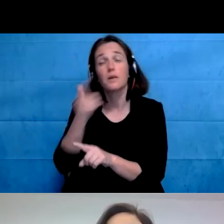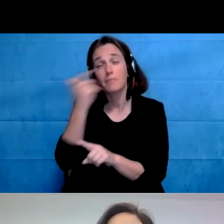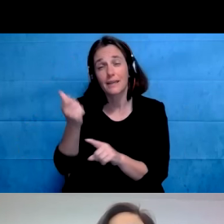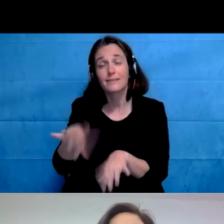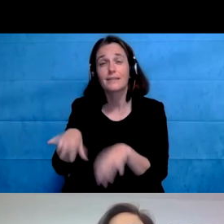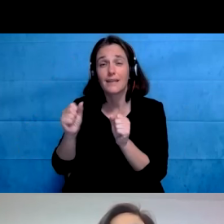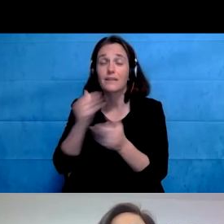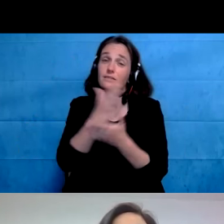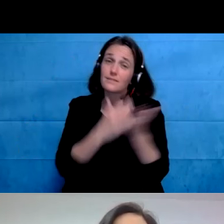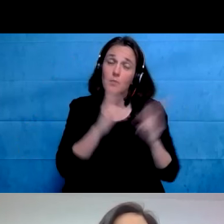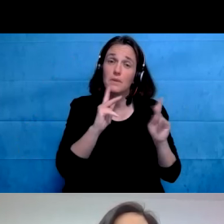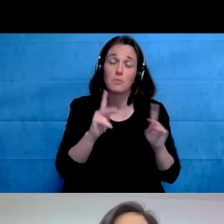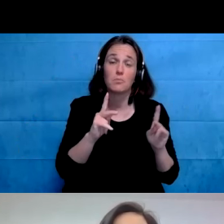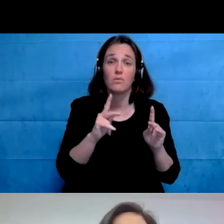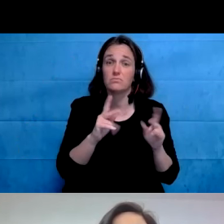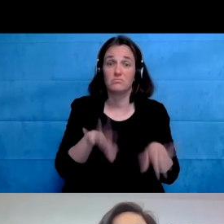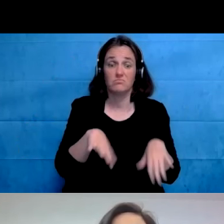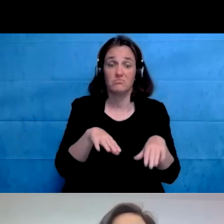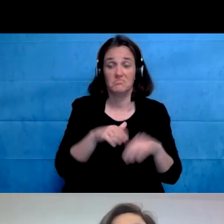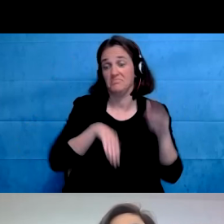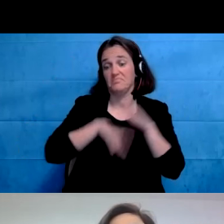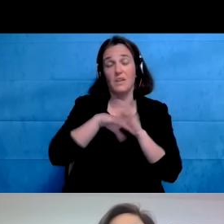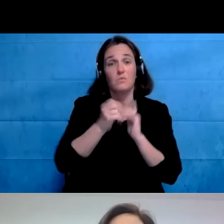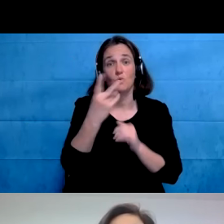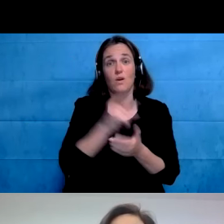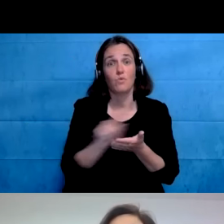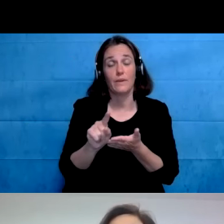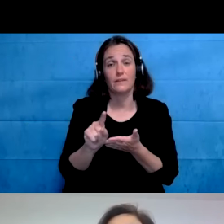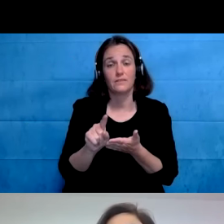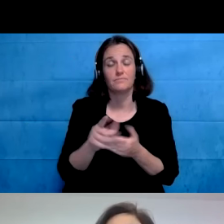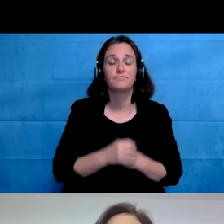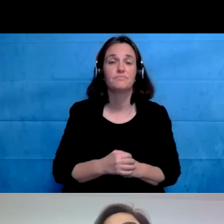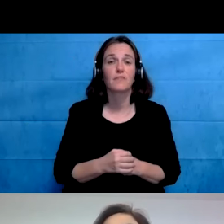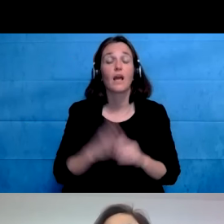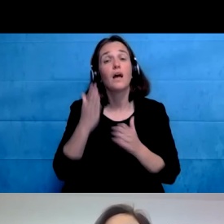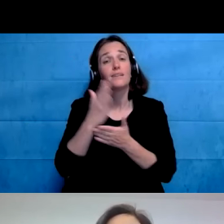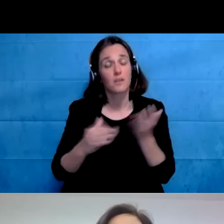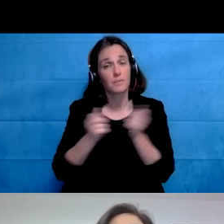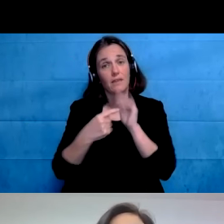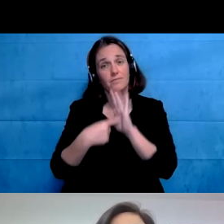to recover from an acute infection. This syndrome can occur in patients with either severe or mild disease.